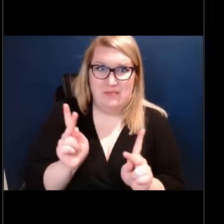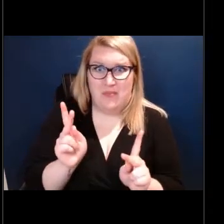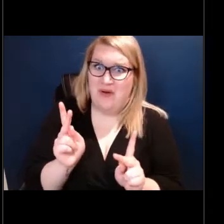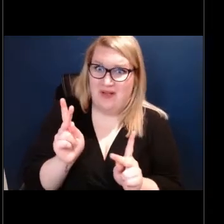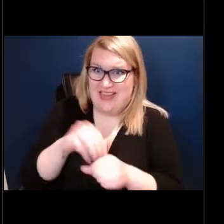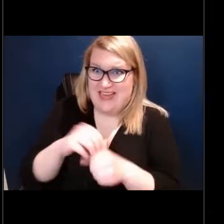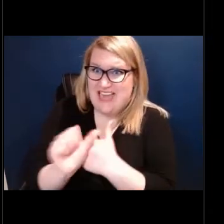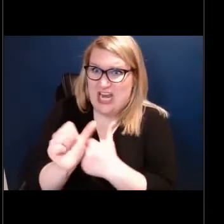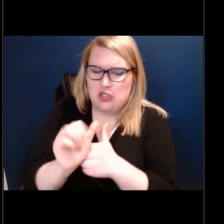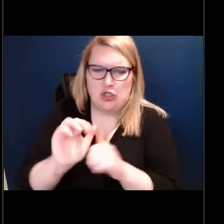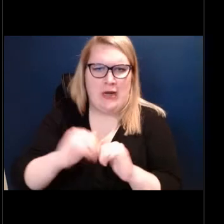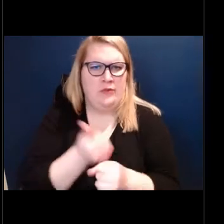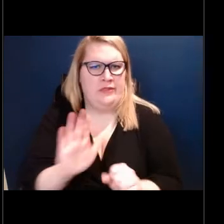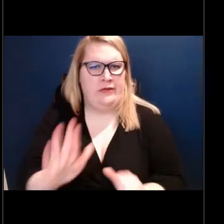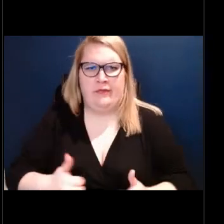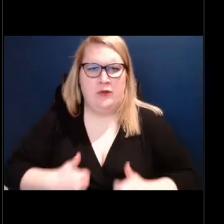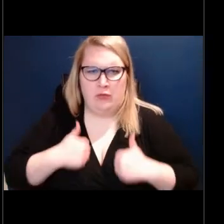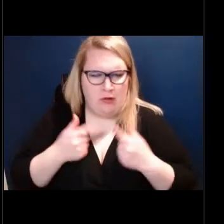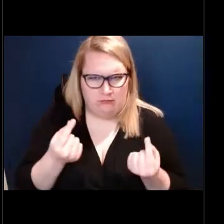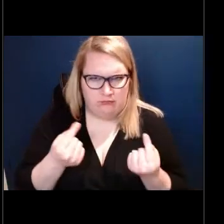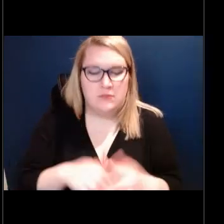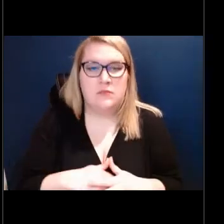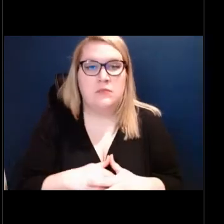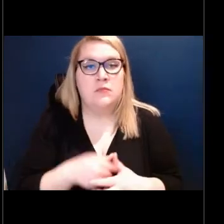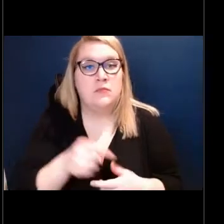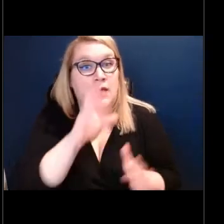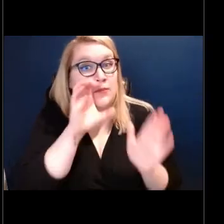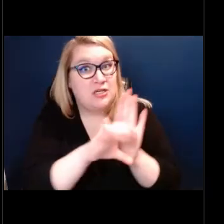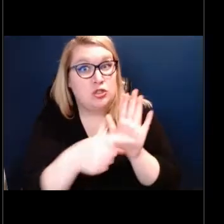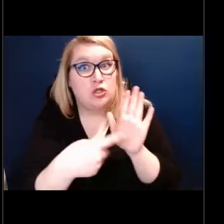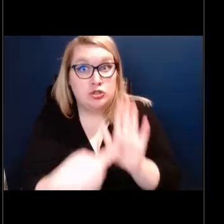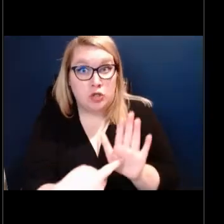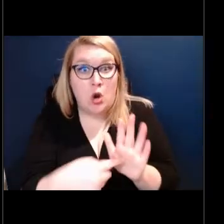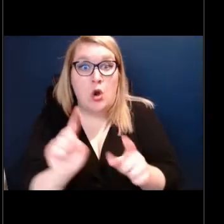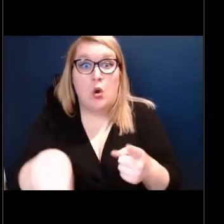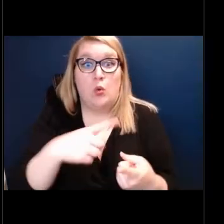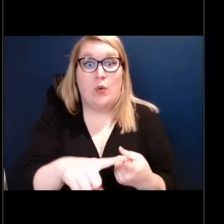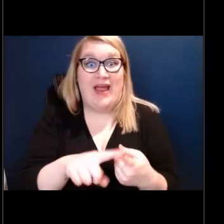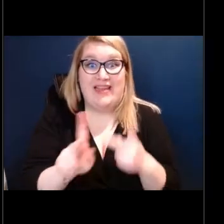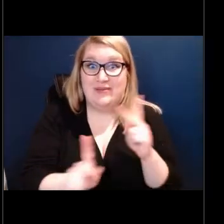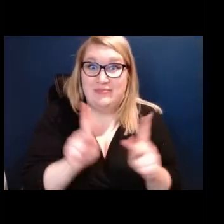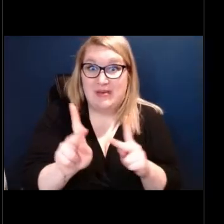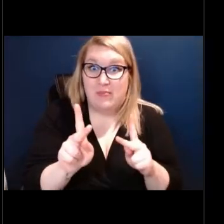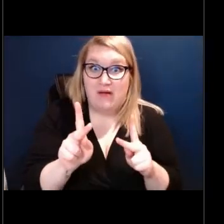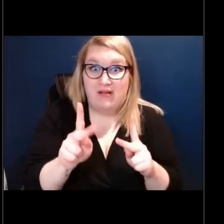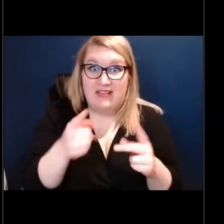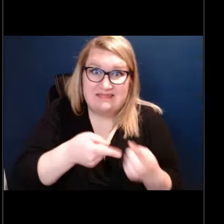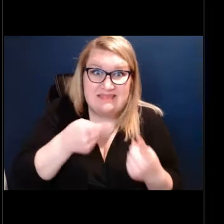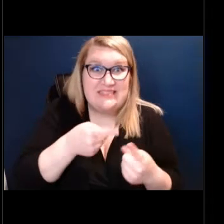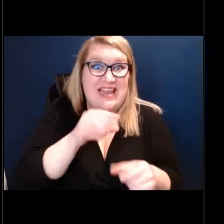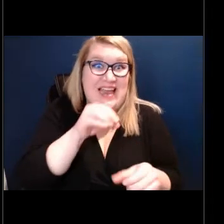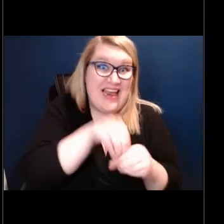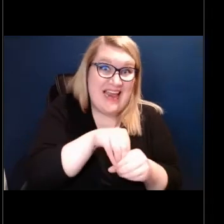Here's a graphic that shows people when they're in distress whether it's on land or in a boat that is sinking